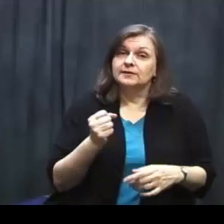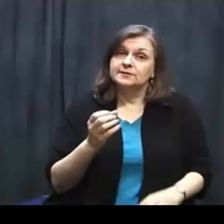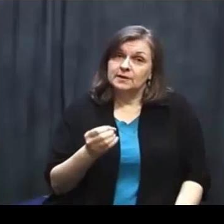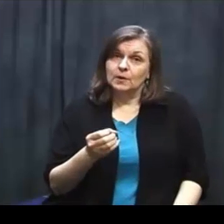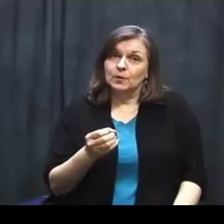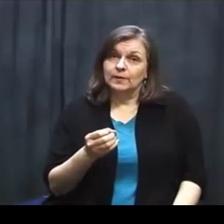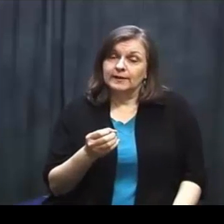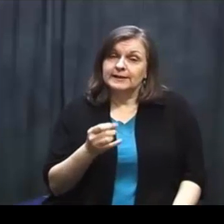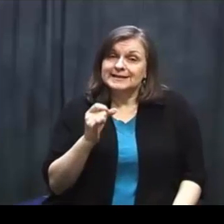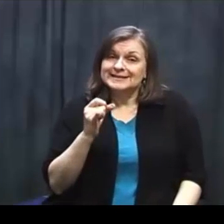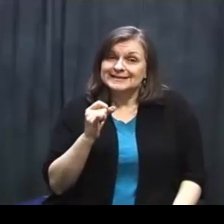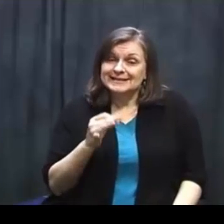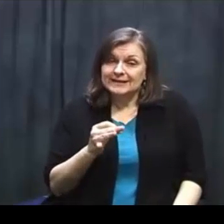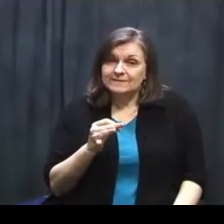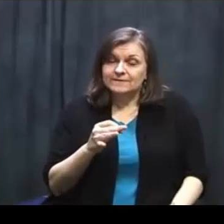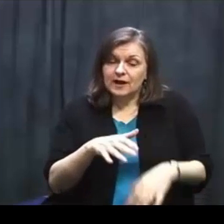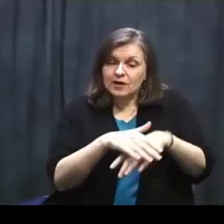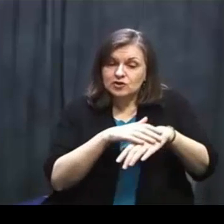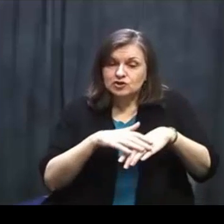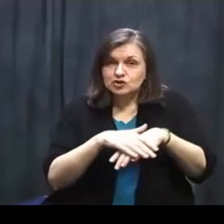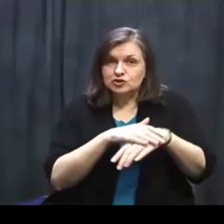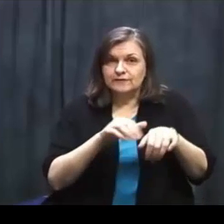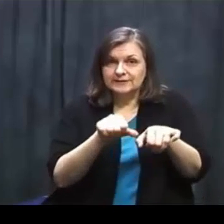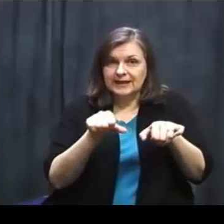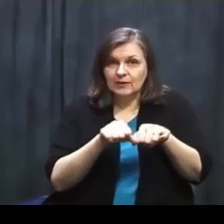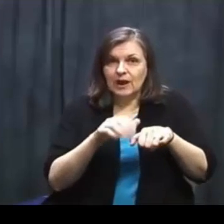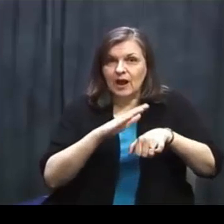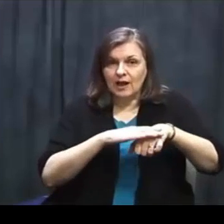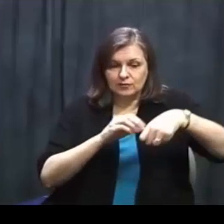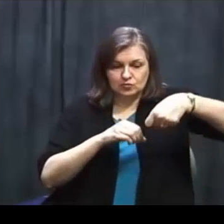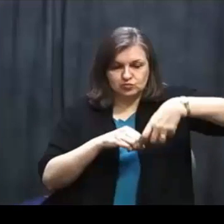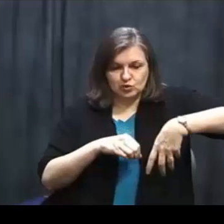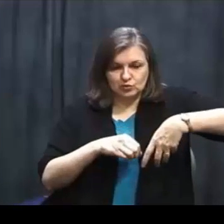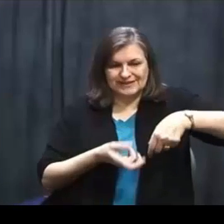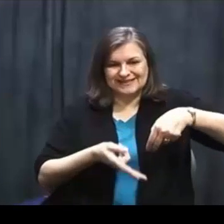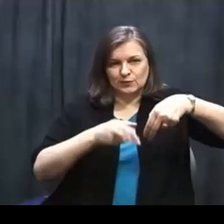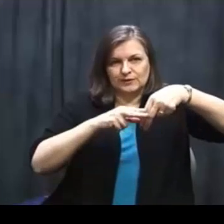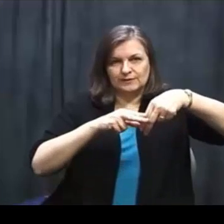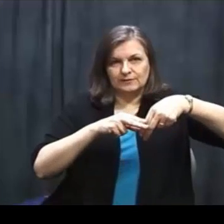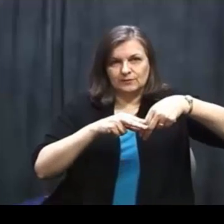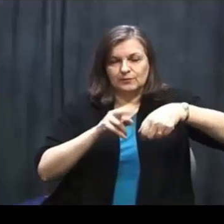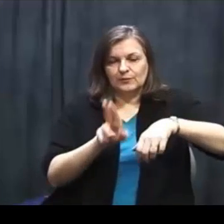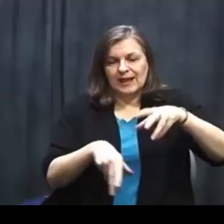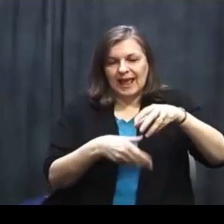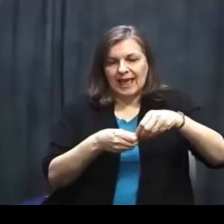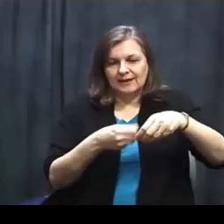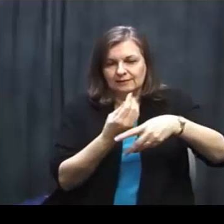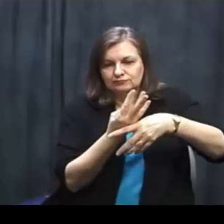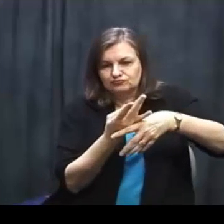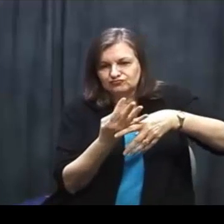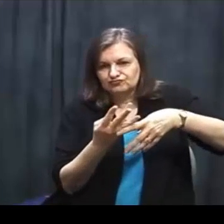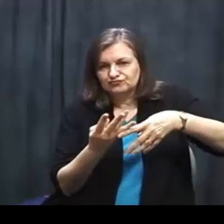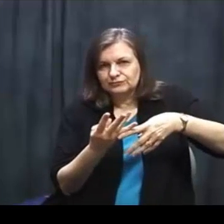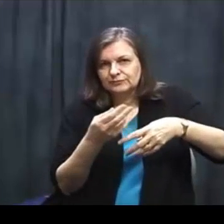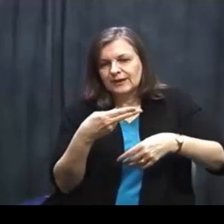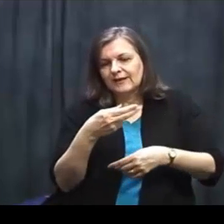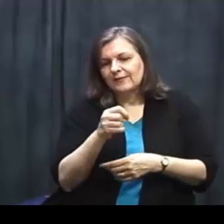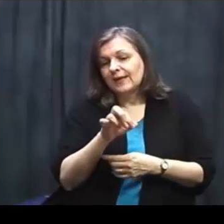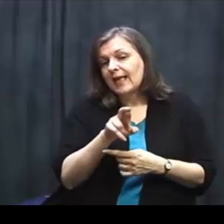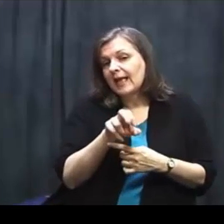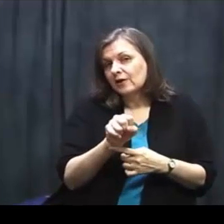so if we increase the surface area of the root by adding these root hairs we've actually